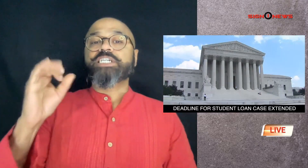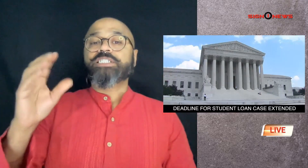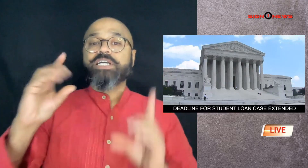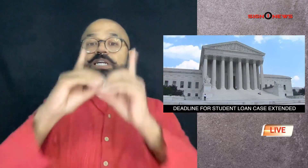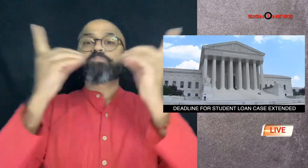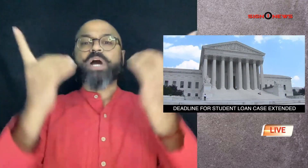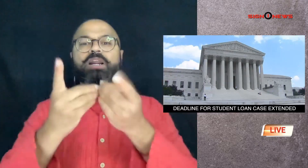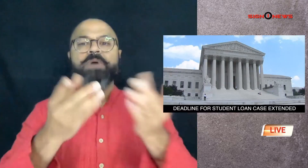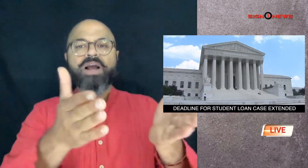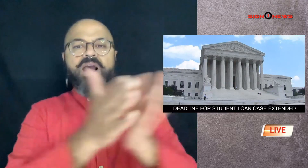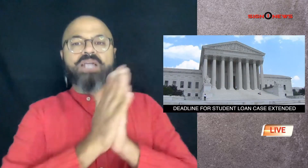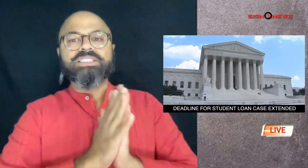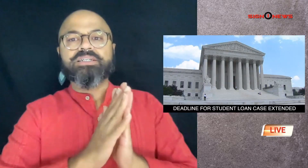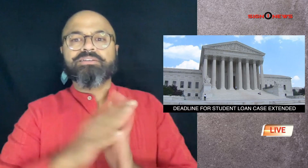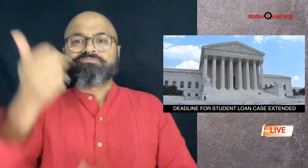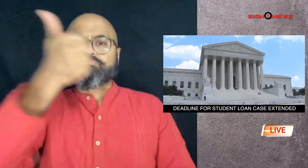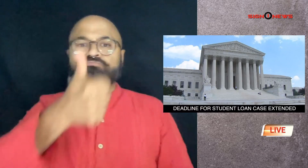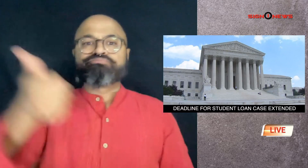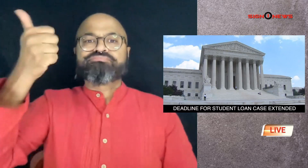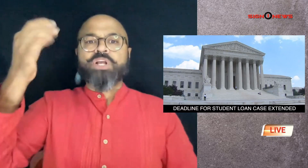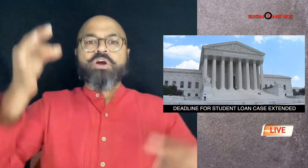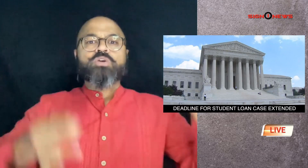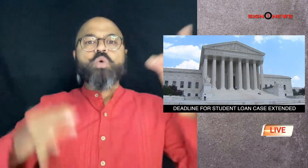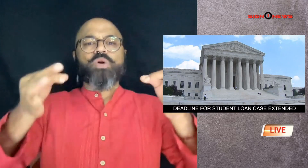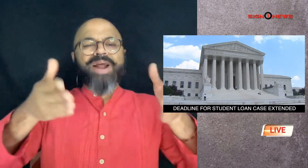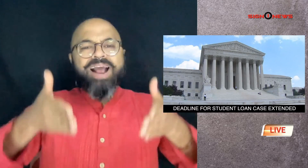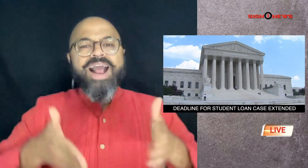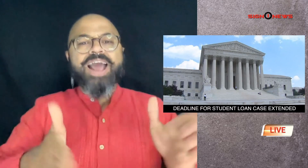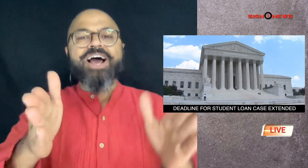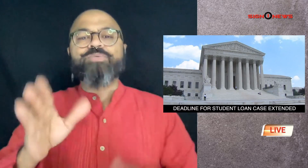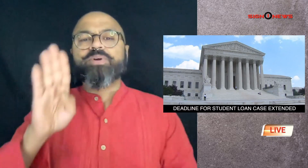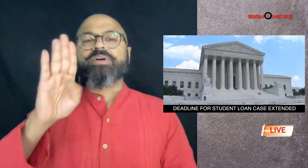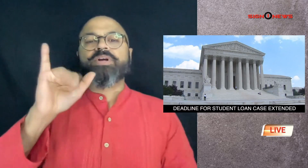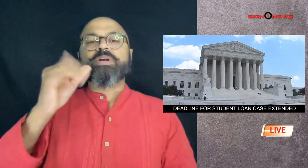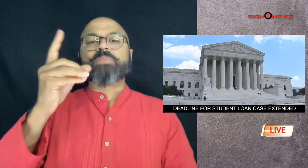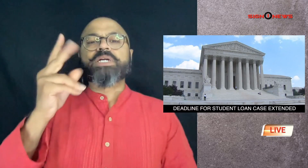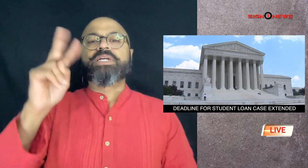the Justice Department is asking the Supreme Court to allow Biden's